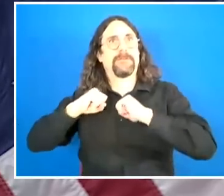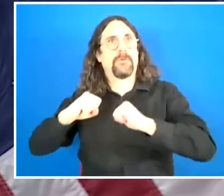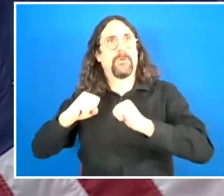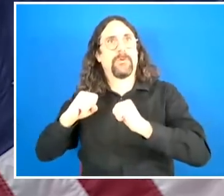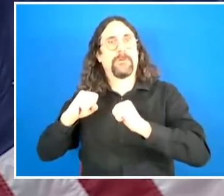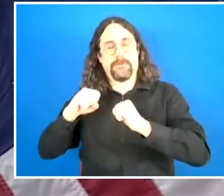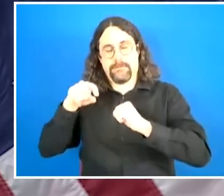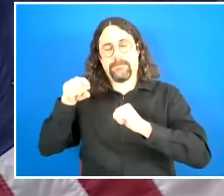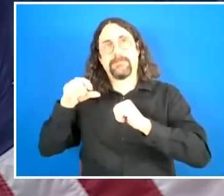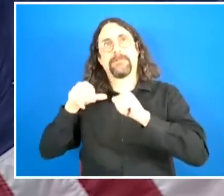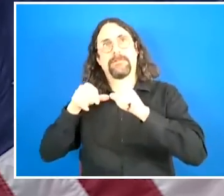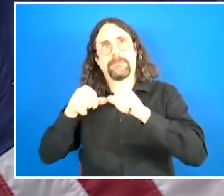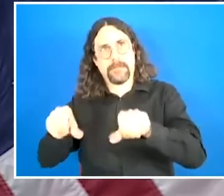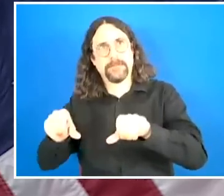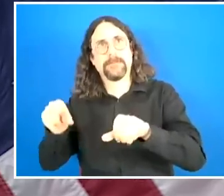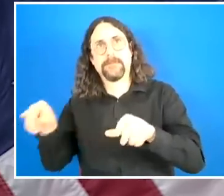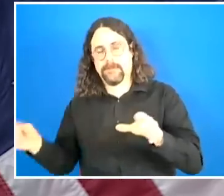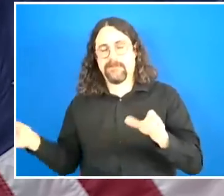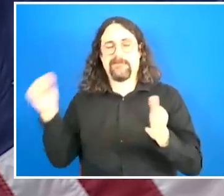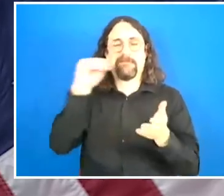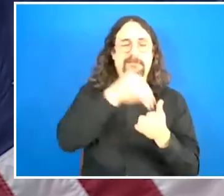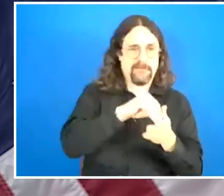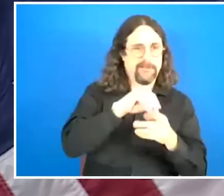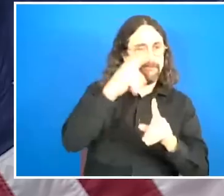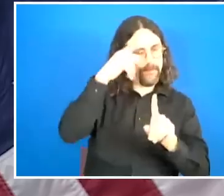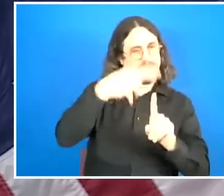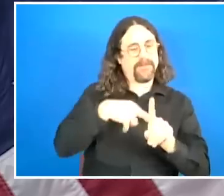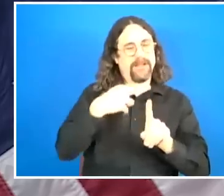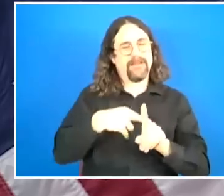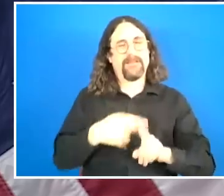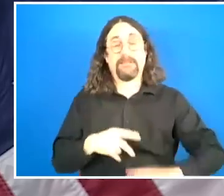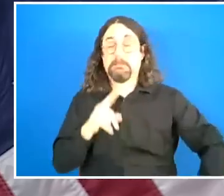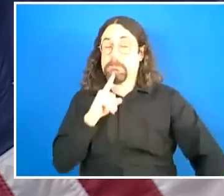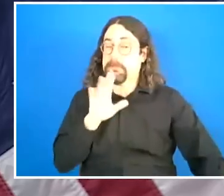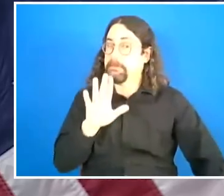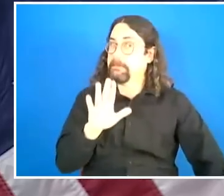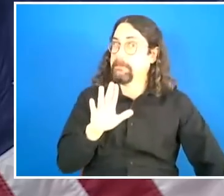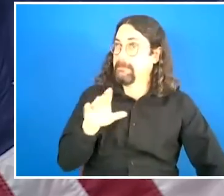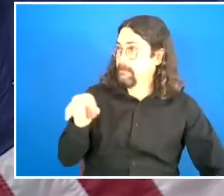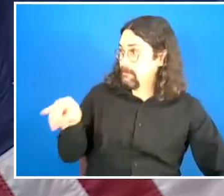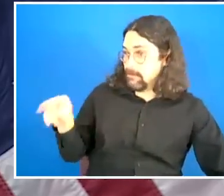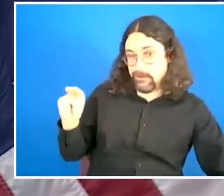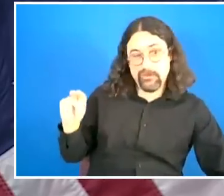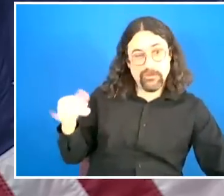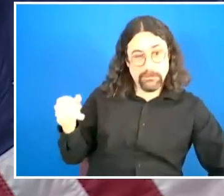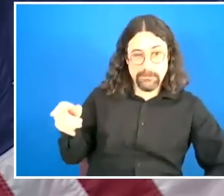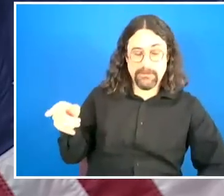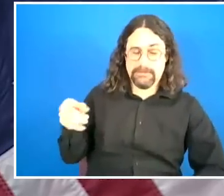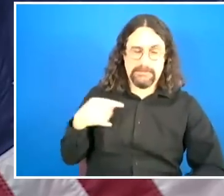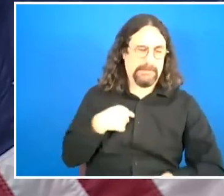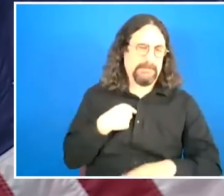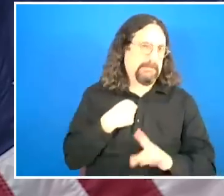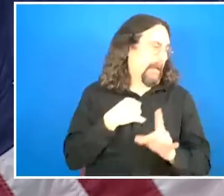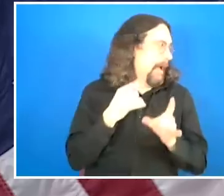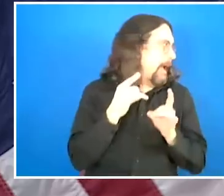NEW JERSEY BUT WE SHOULD FOLLOW NEW JERSEY ON THIS. THE STAT EOF NEW YORK SHOULD DO